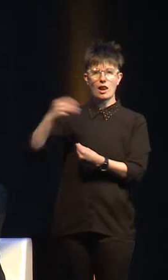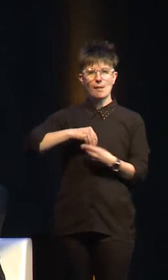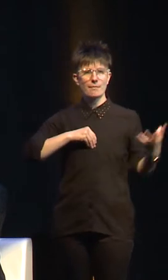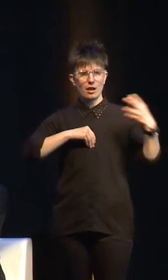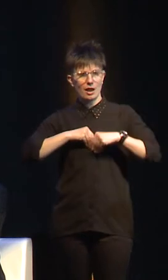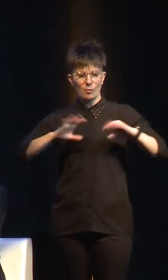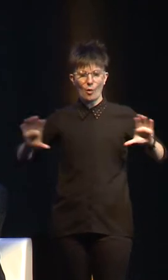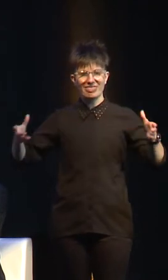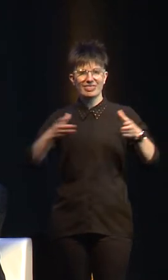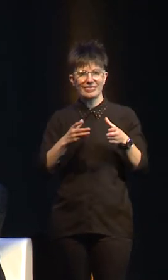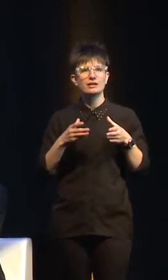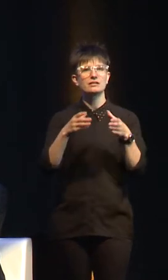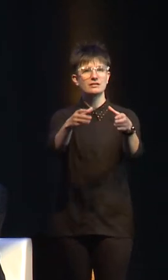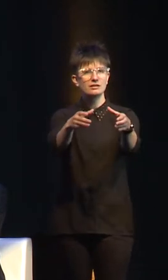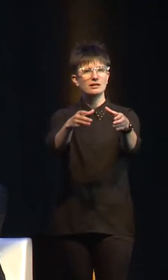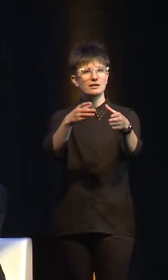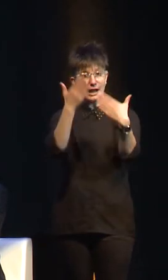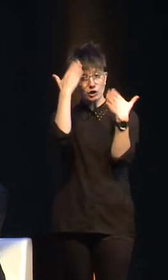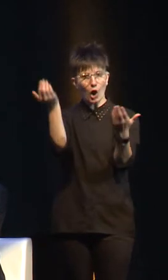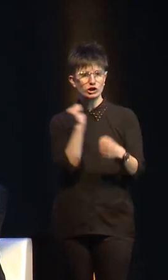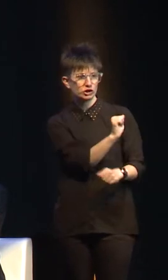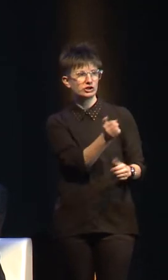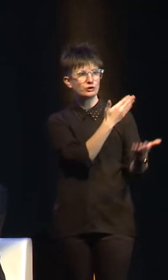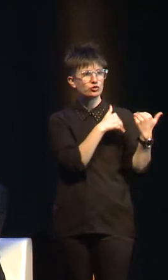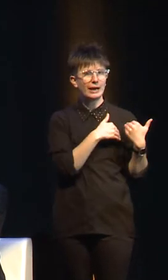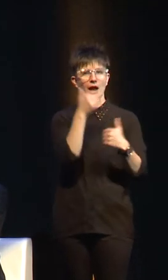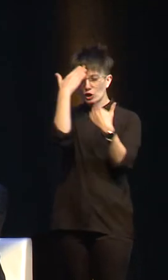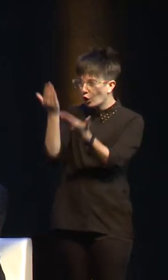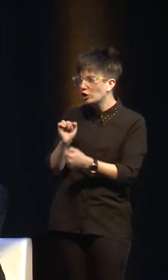important. And to say we get it, we're going to work with that energy not against it.